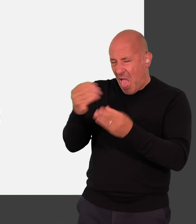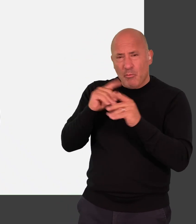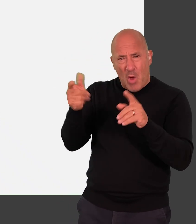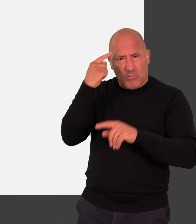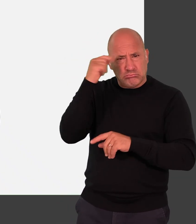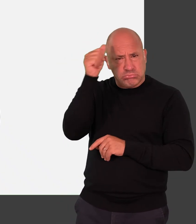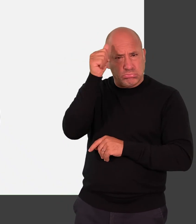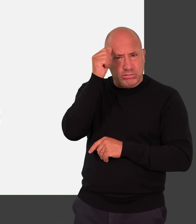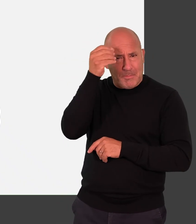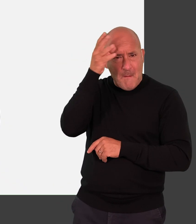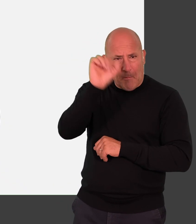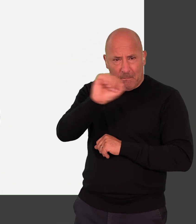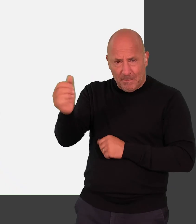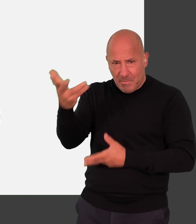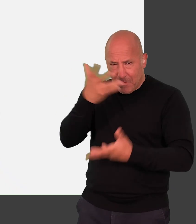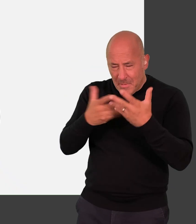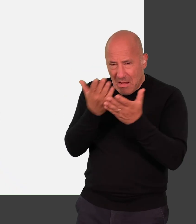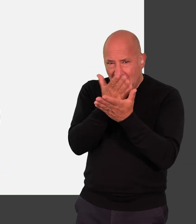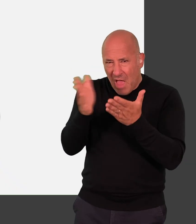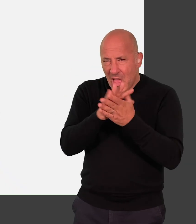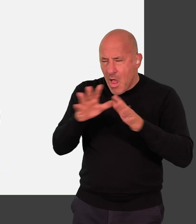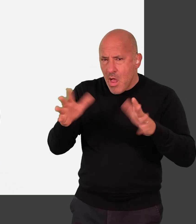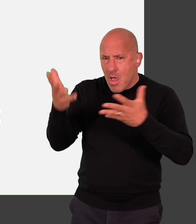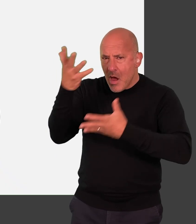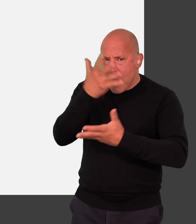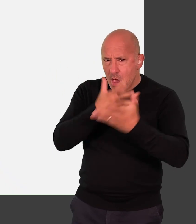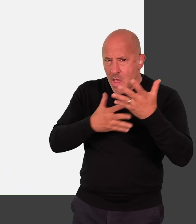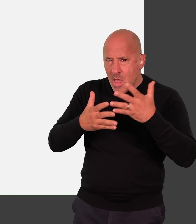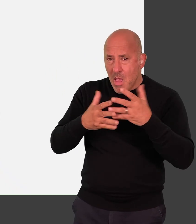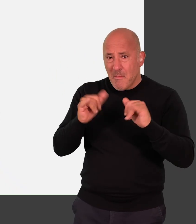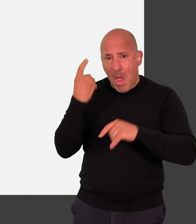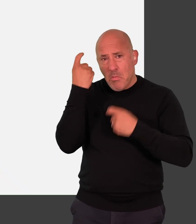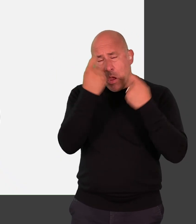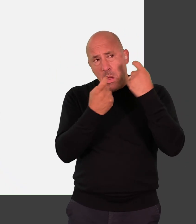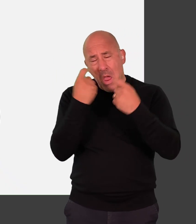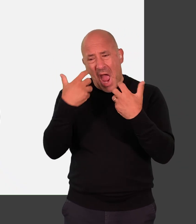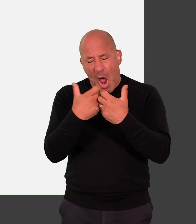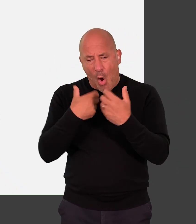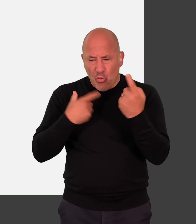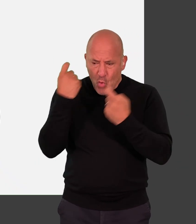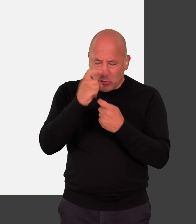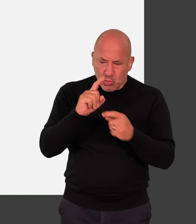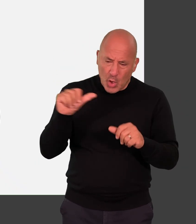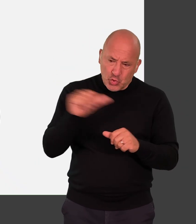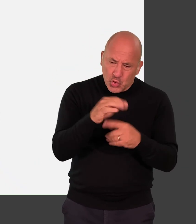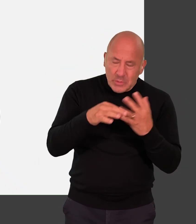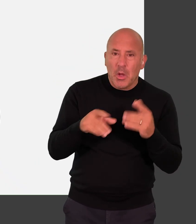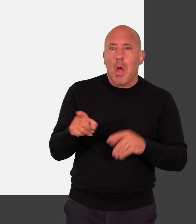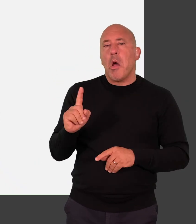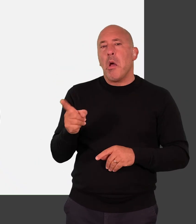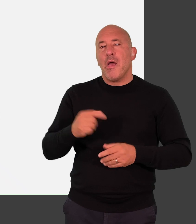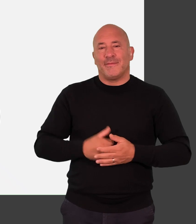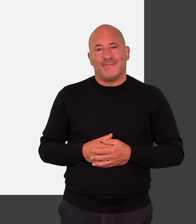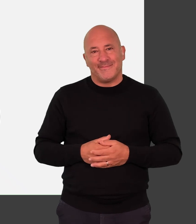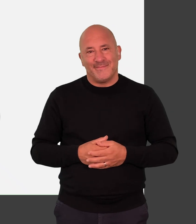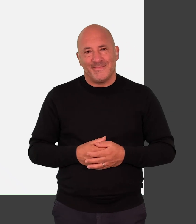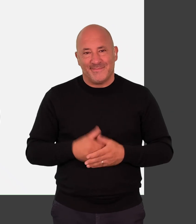by using their expertise to add further clarity plus possible practical options to consider.